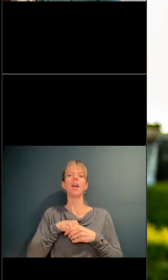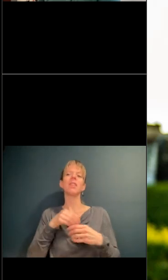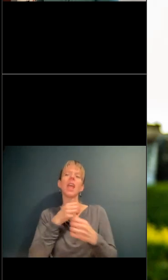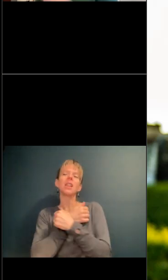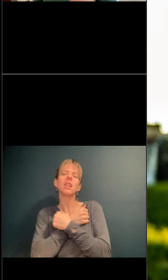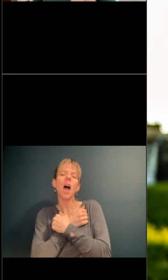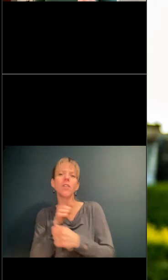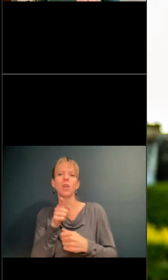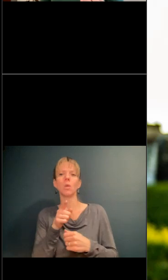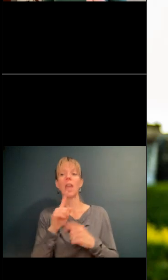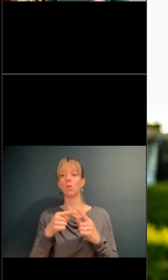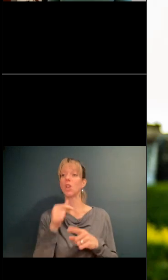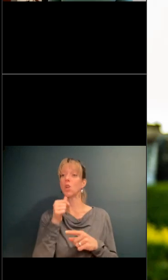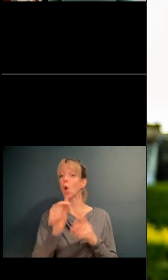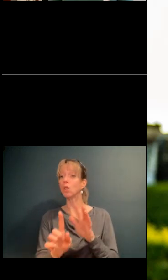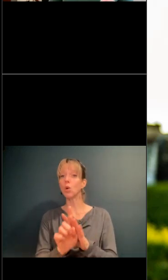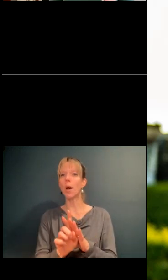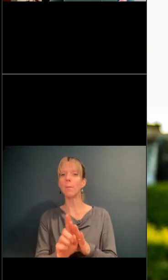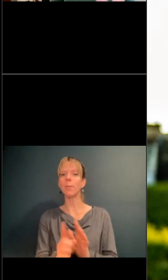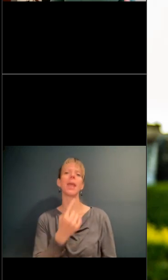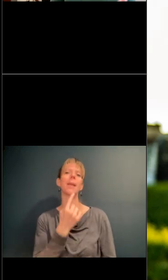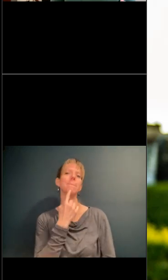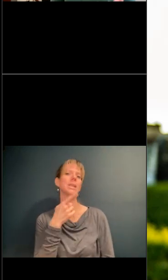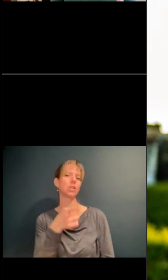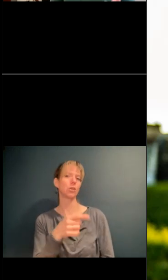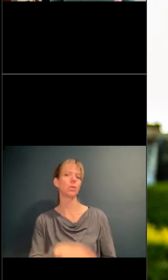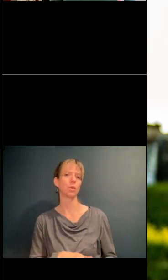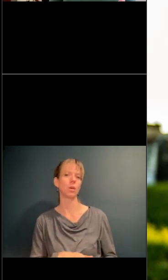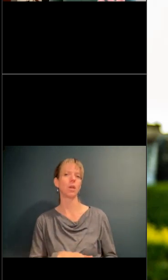That is at the heart of belonging. So being befriended is just having